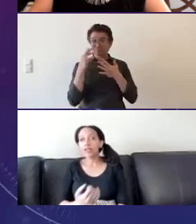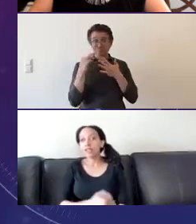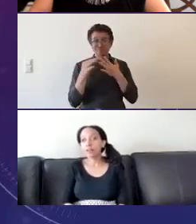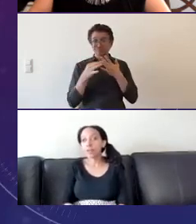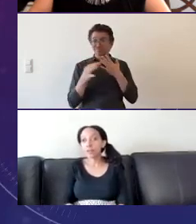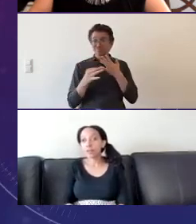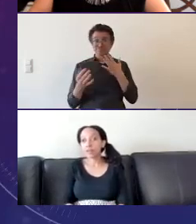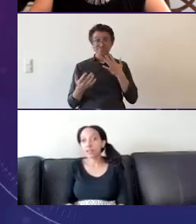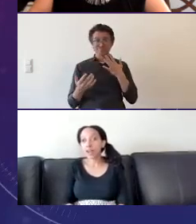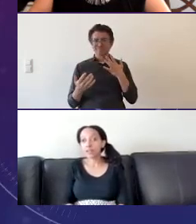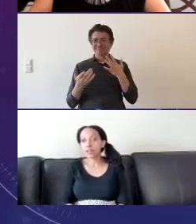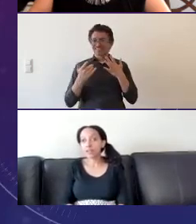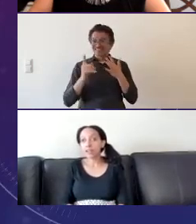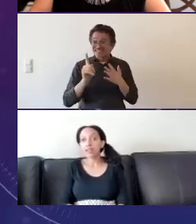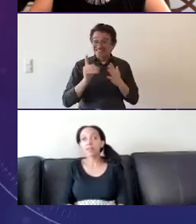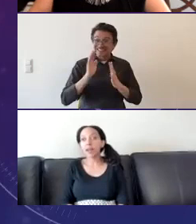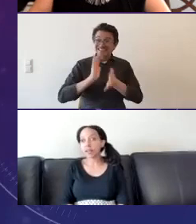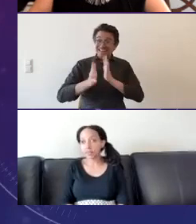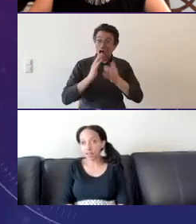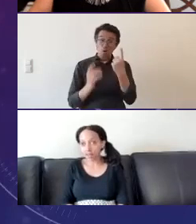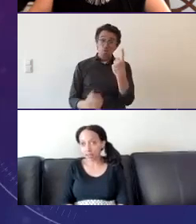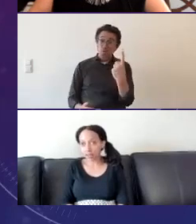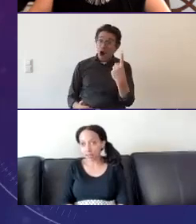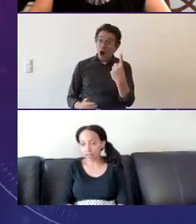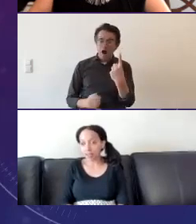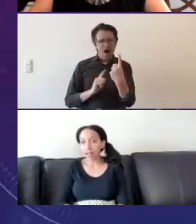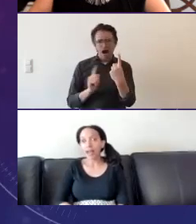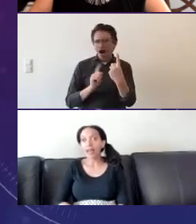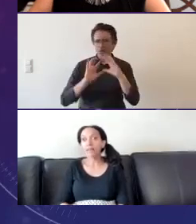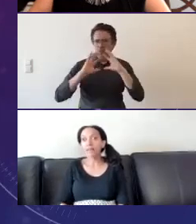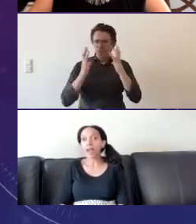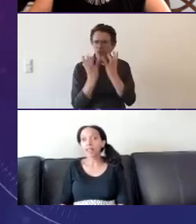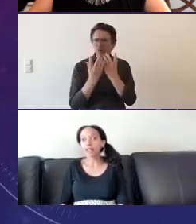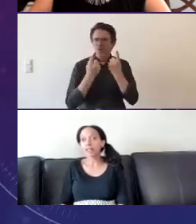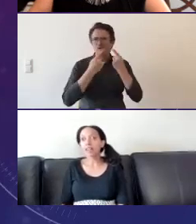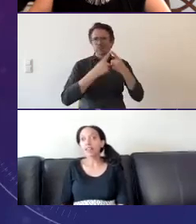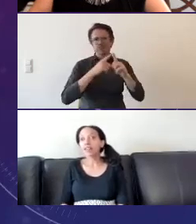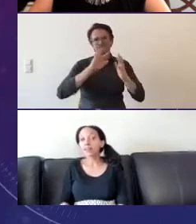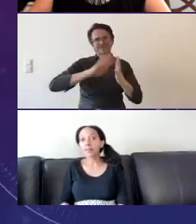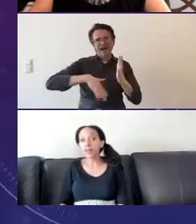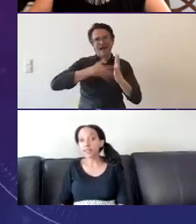dominant one in the US is American Sign Language in France this French sign